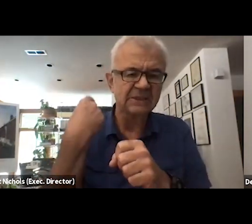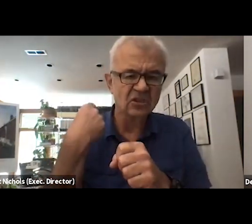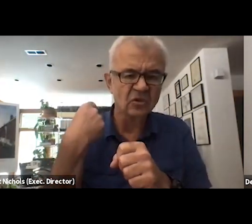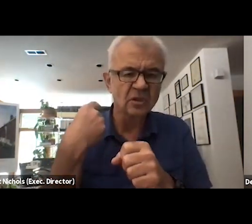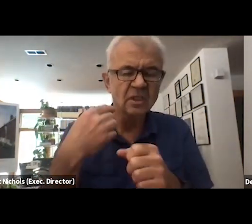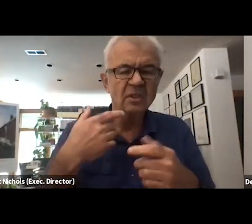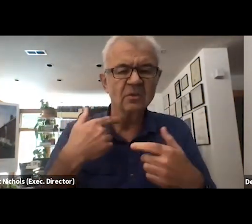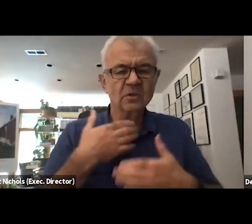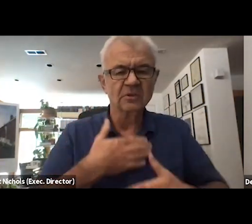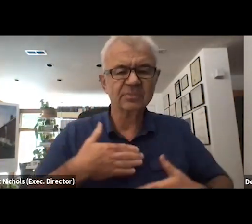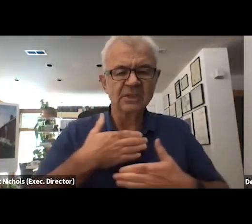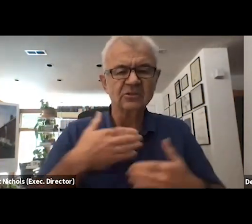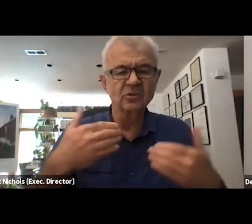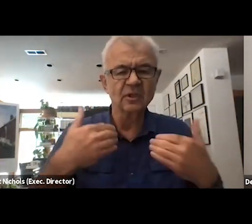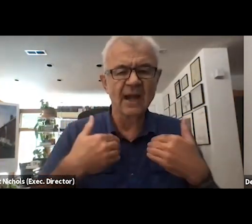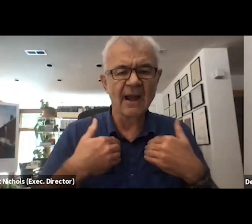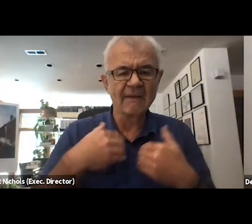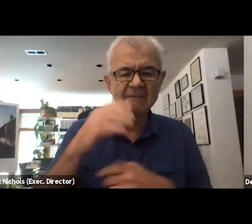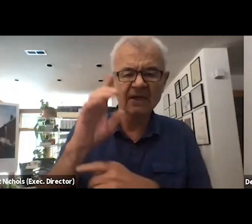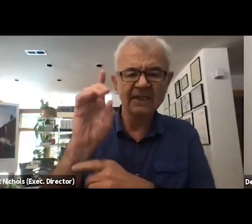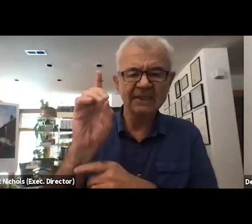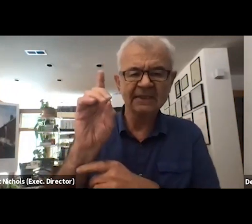And he's been there at that position since last year.